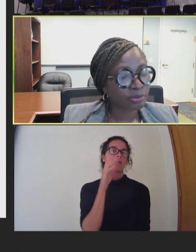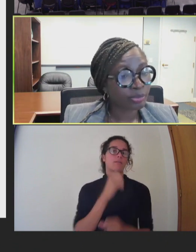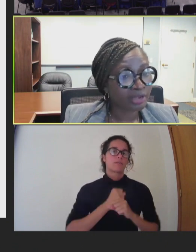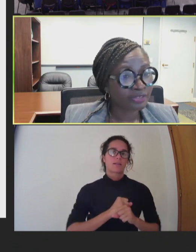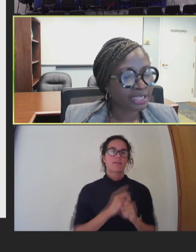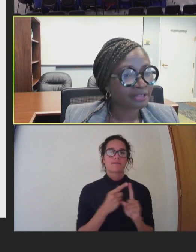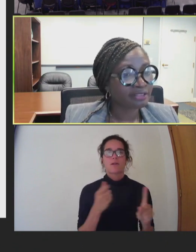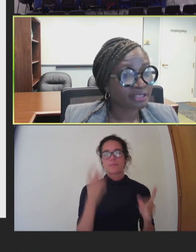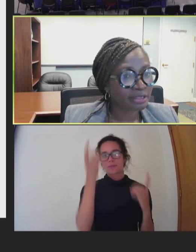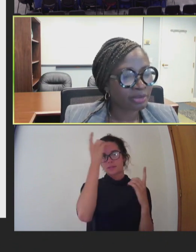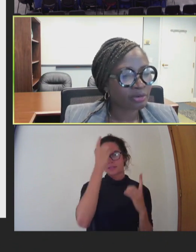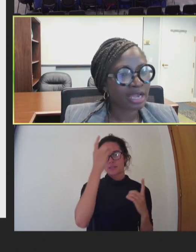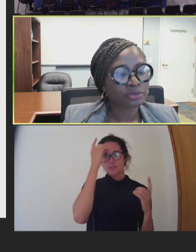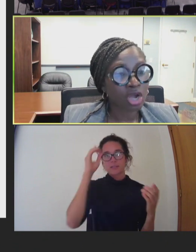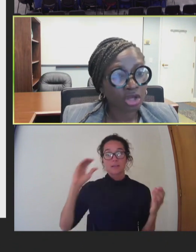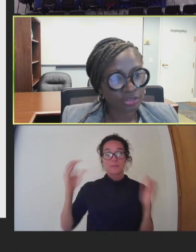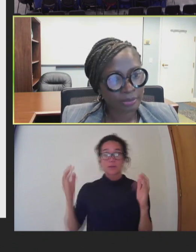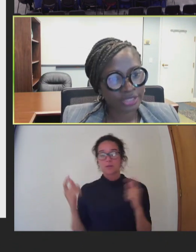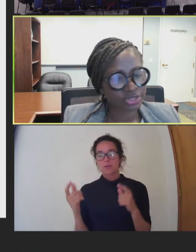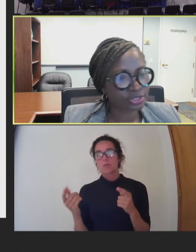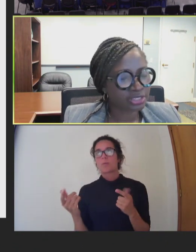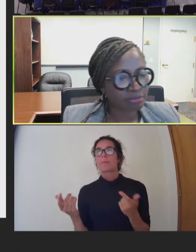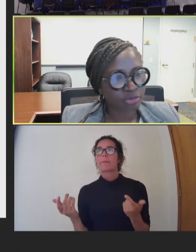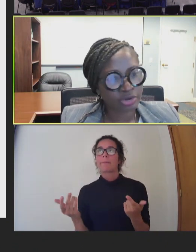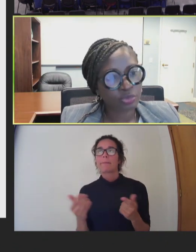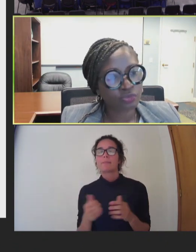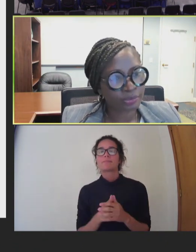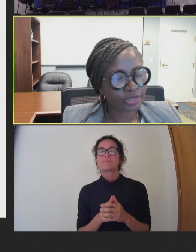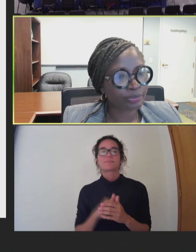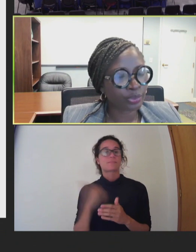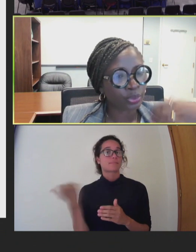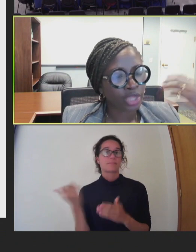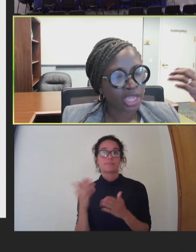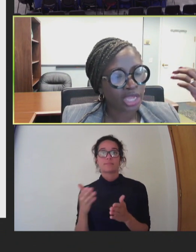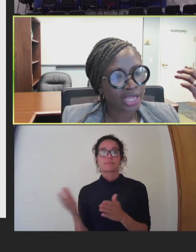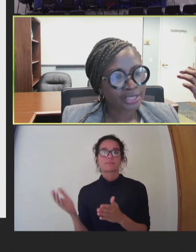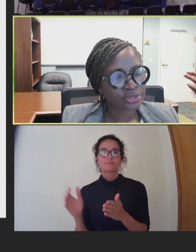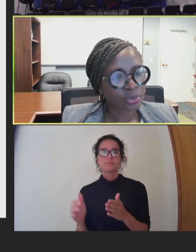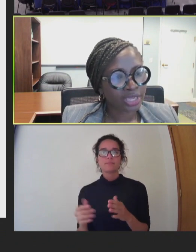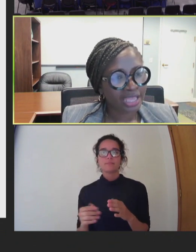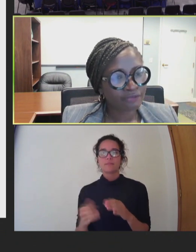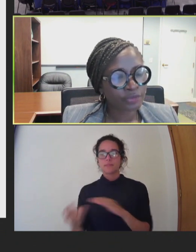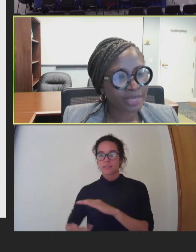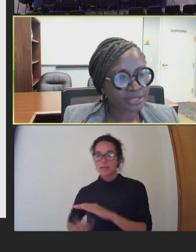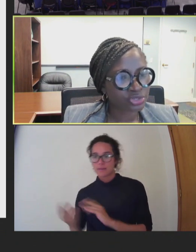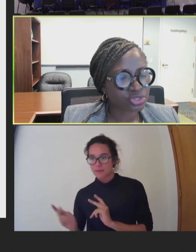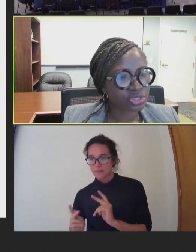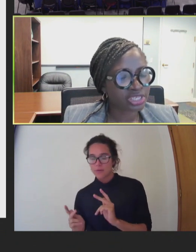the prevalent theme around other measures, removing people. So, careful messaging,